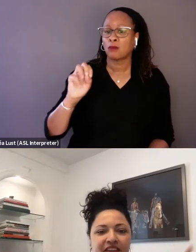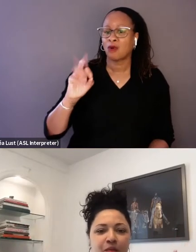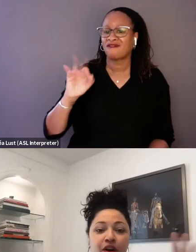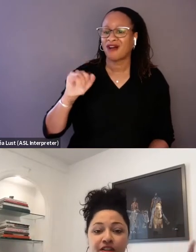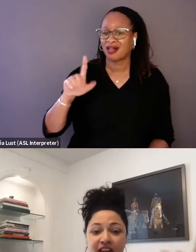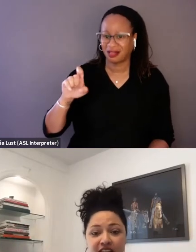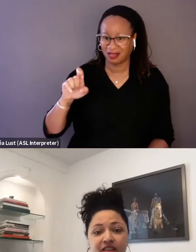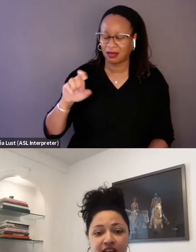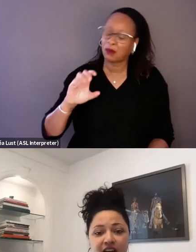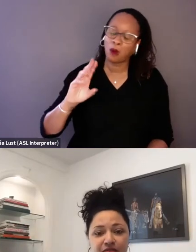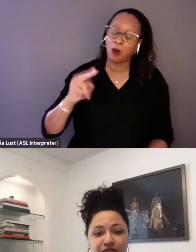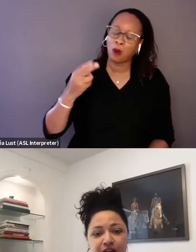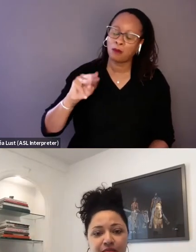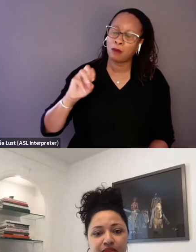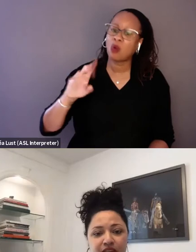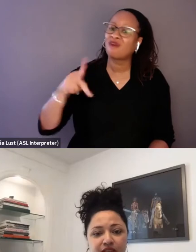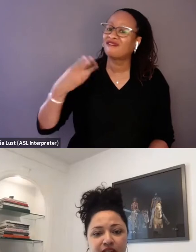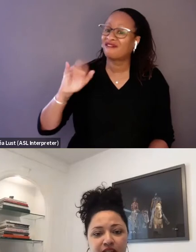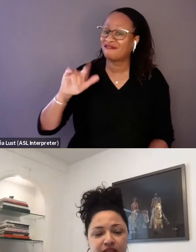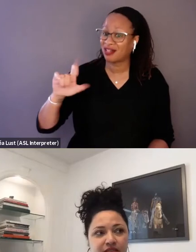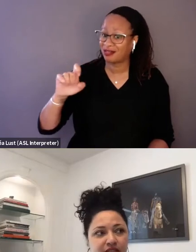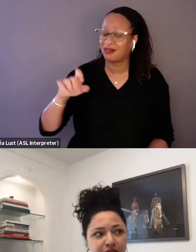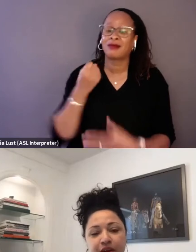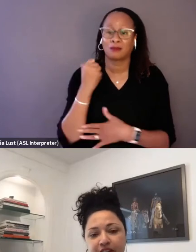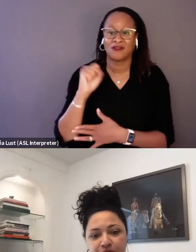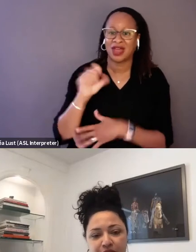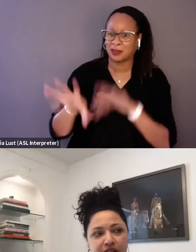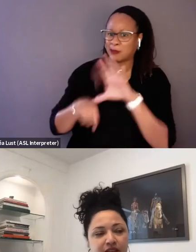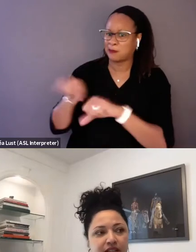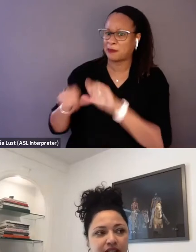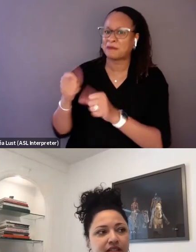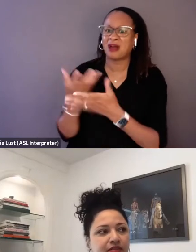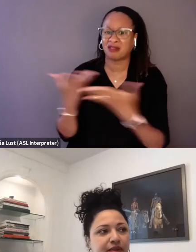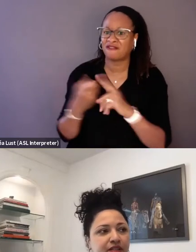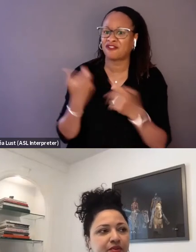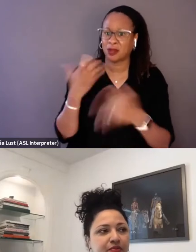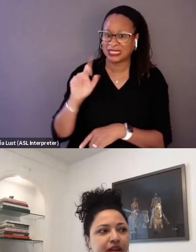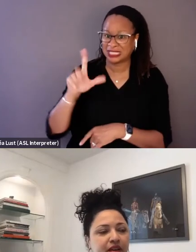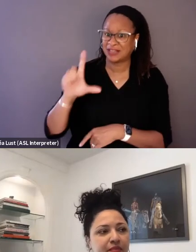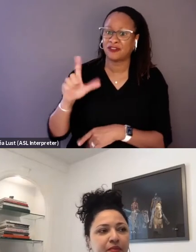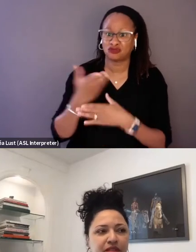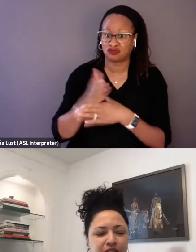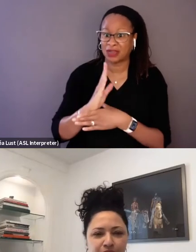And they were taking a lot from civil rights movement, the existing civil rights movement that was, you know